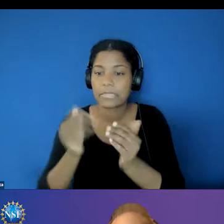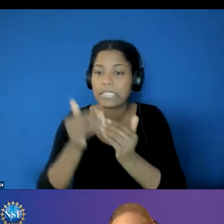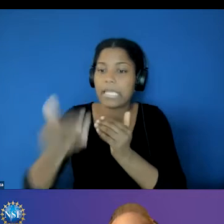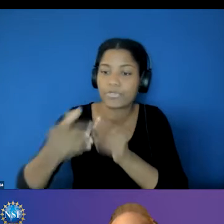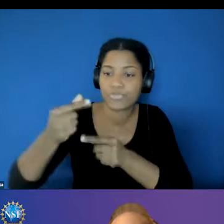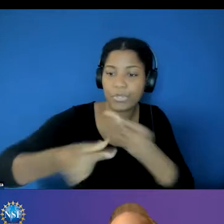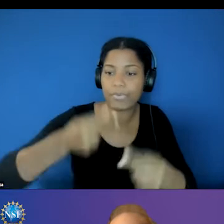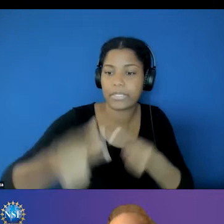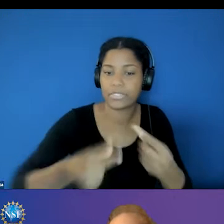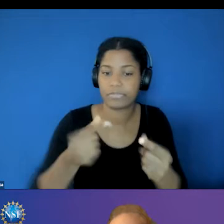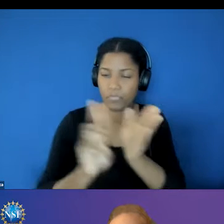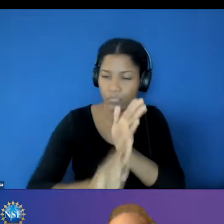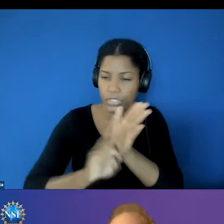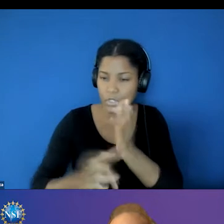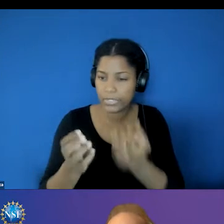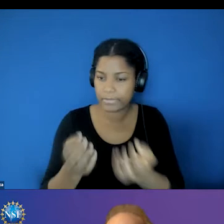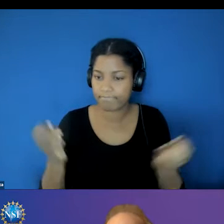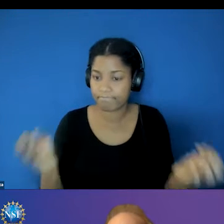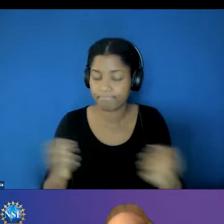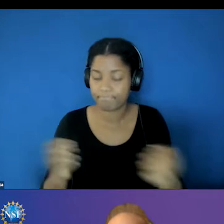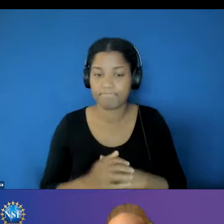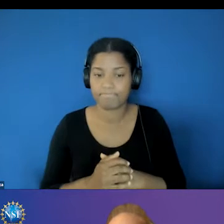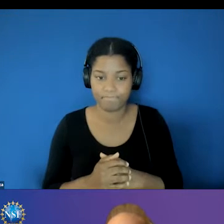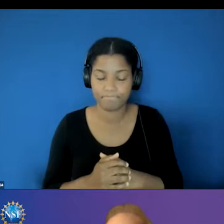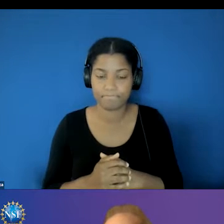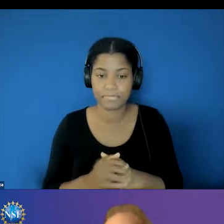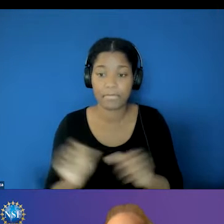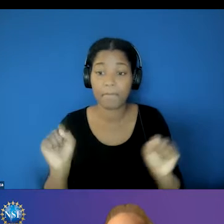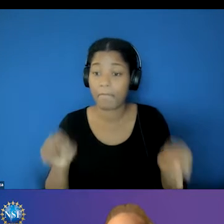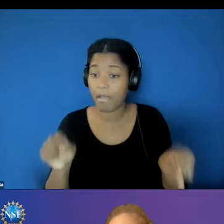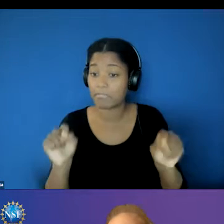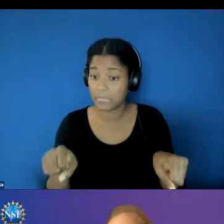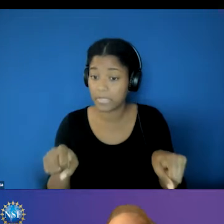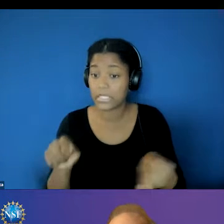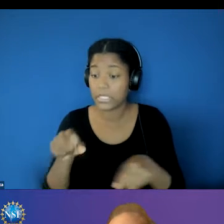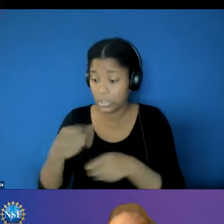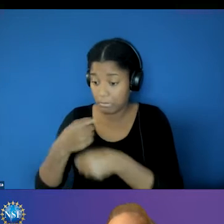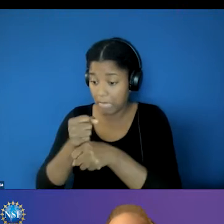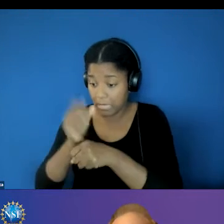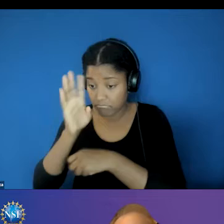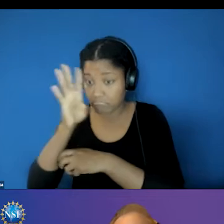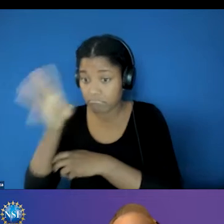that open new frontiers of research, and perhaps, can be commercialized in partnership with the private sector.